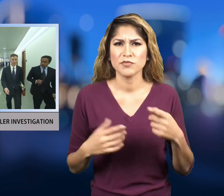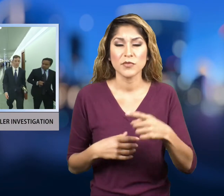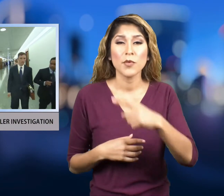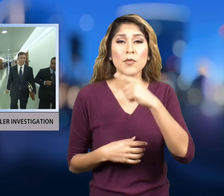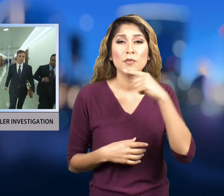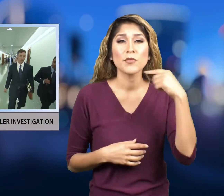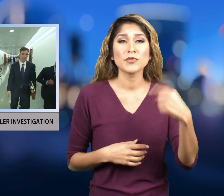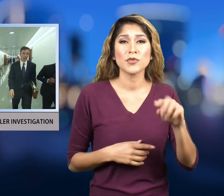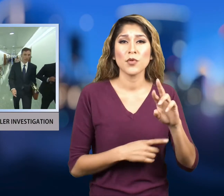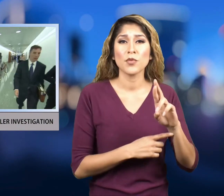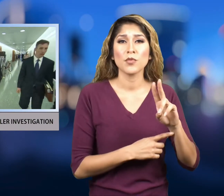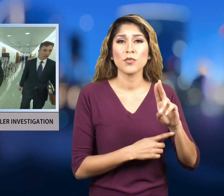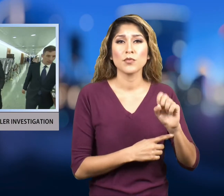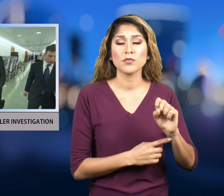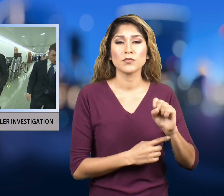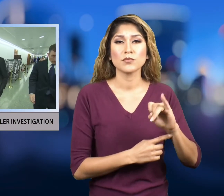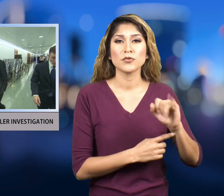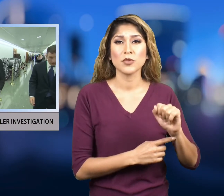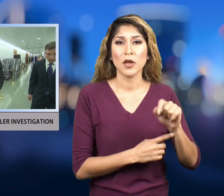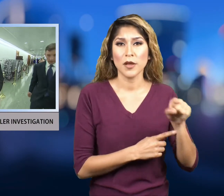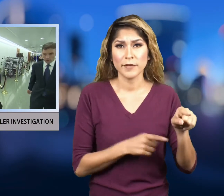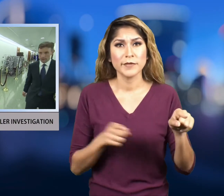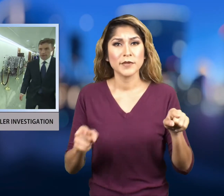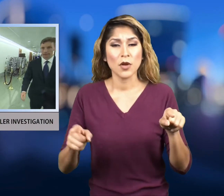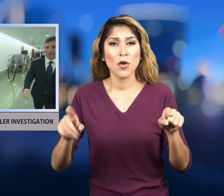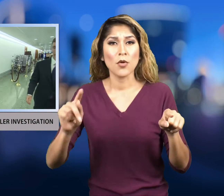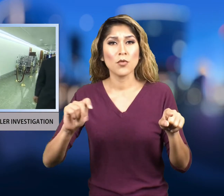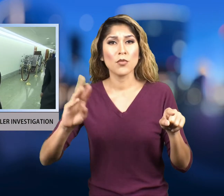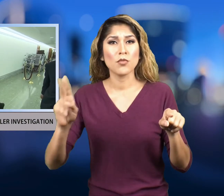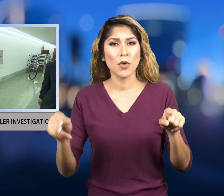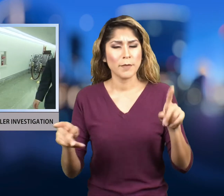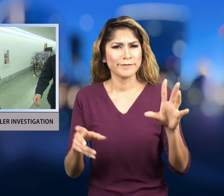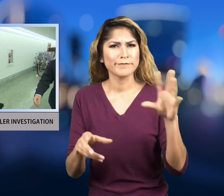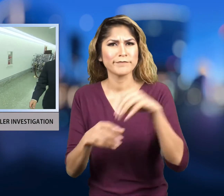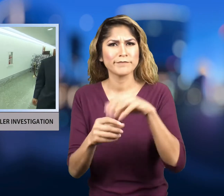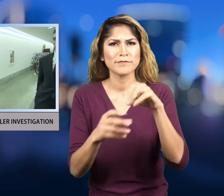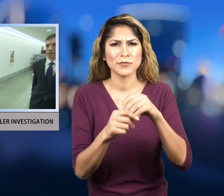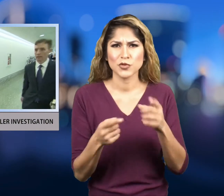into Russian meddling in the 2016 presidential